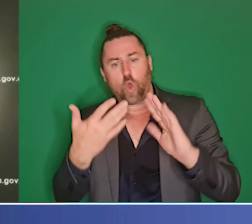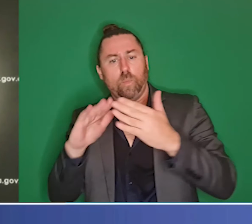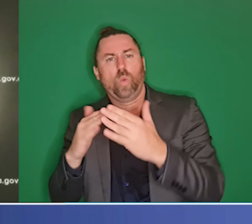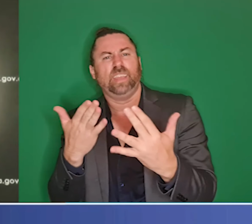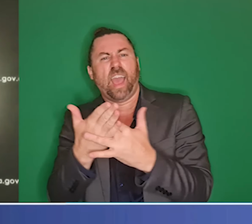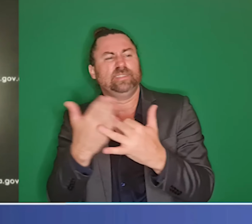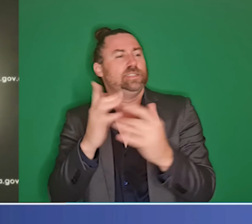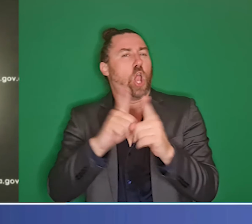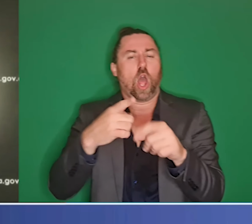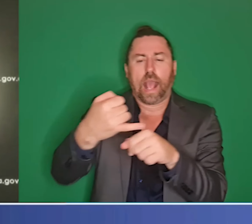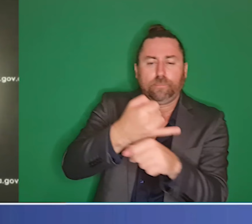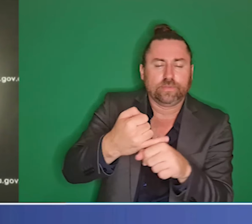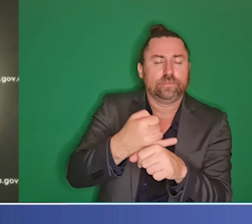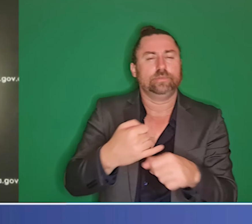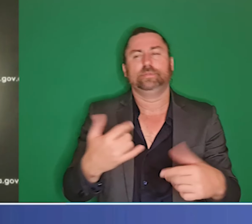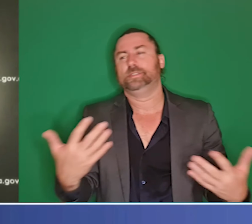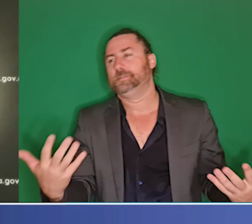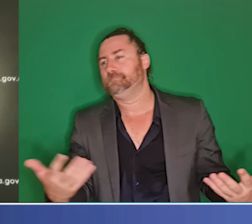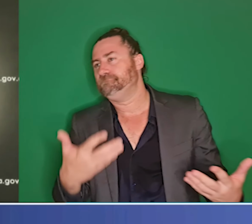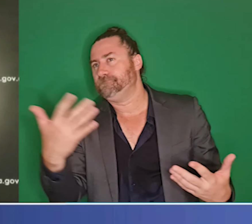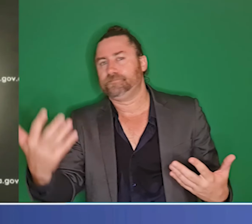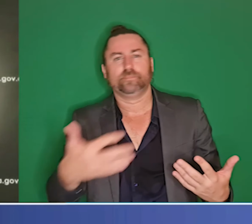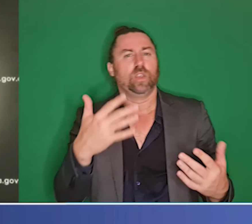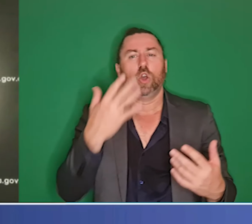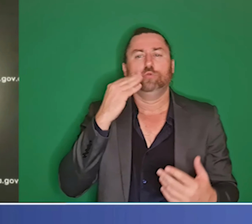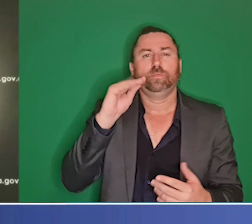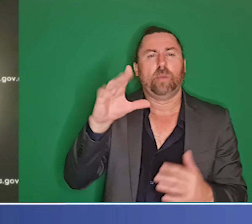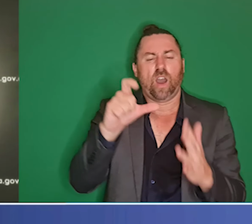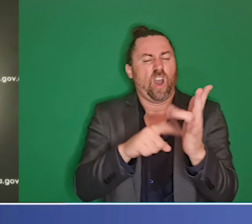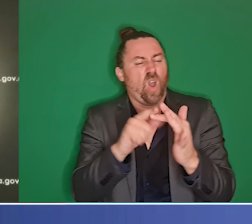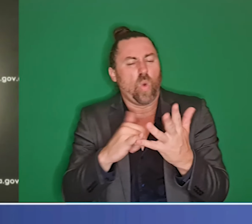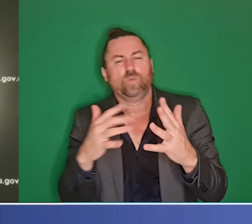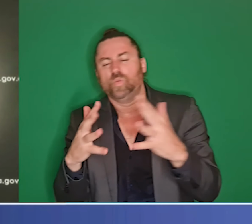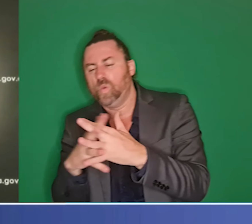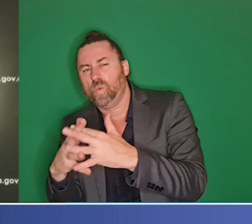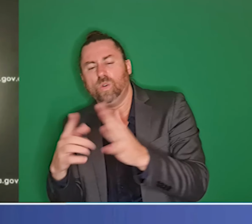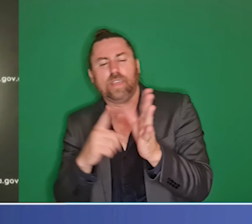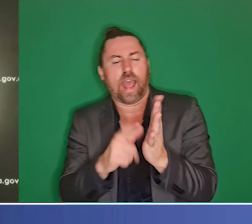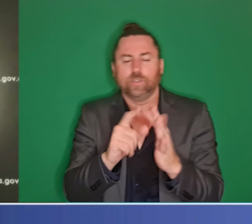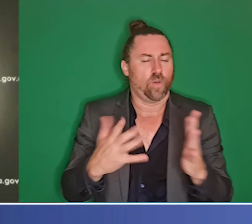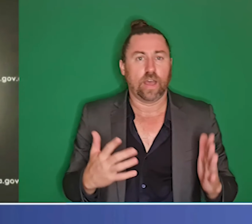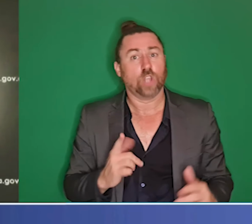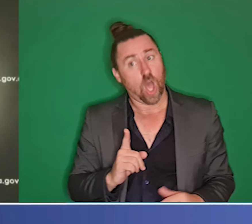through pharmacies and through supermarkets. But my point to Mr Albanese,